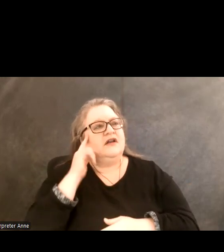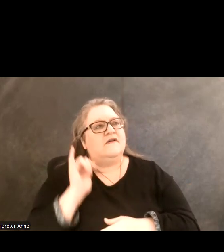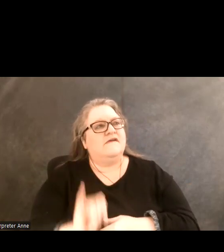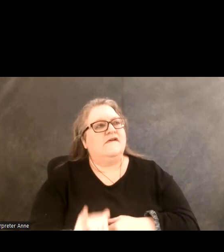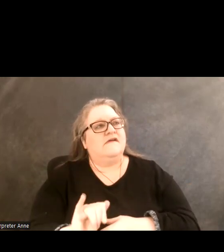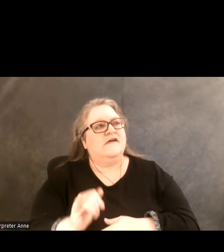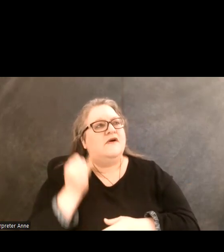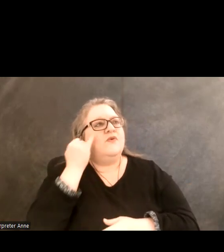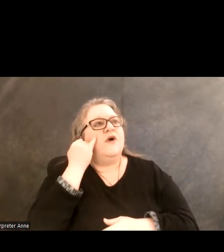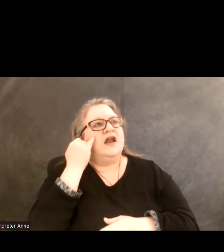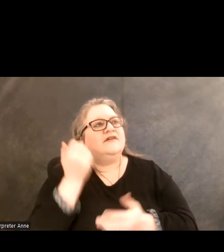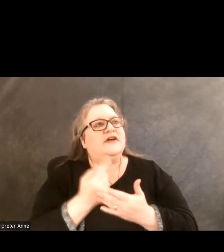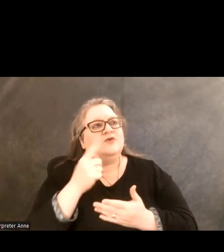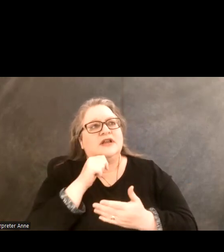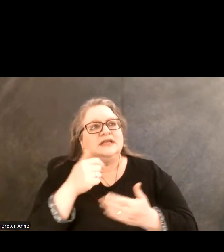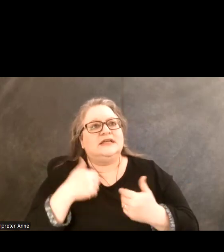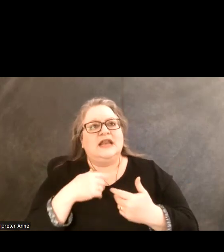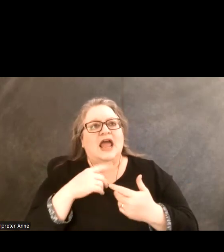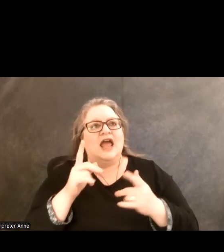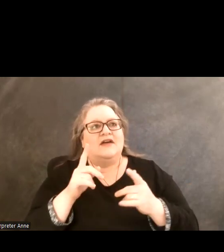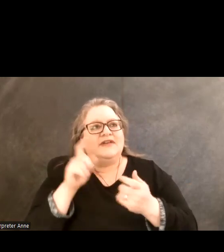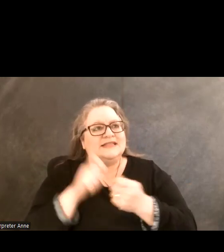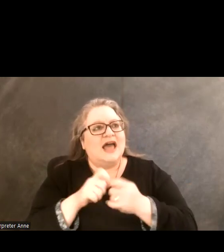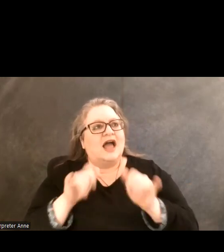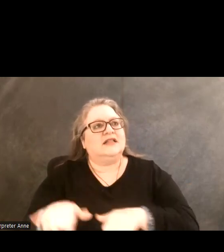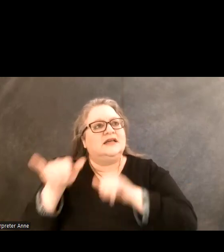doesn't have exactly the same experience? And that's okay.